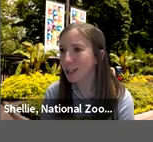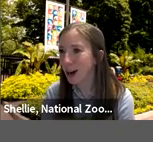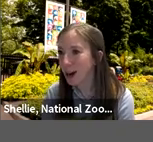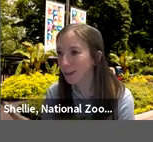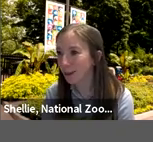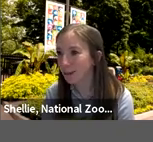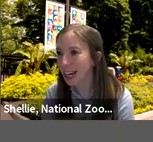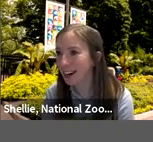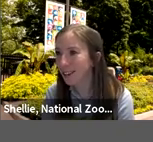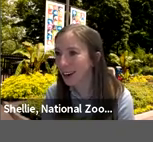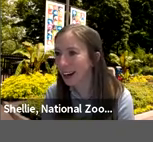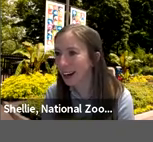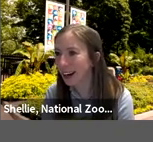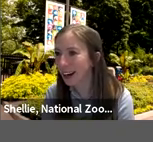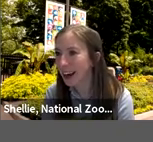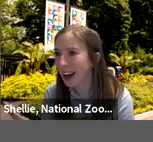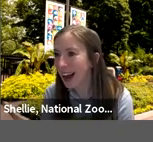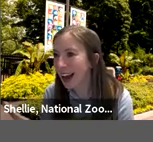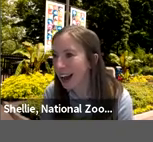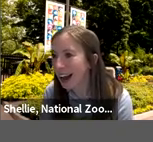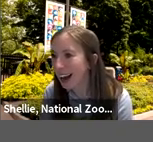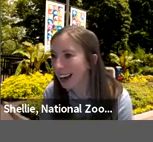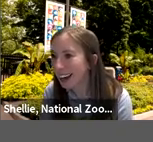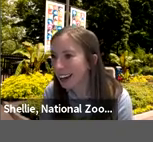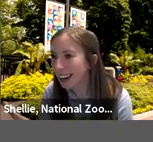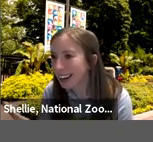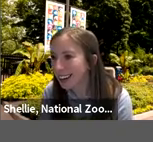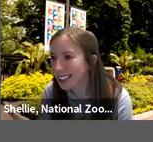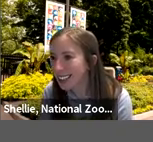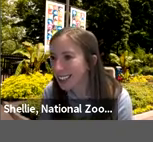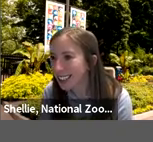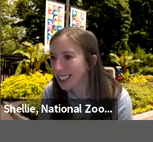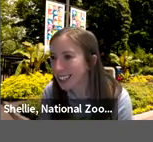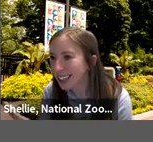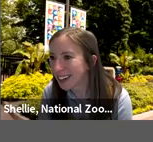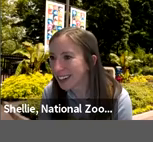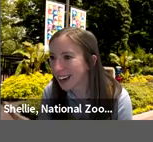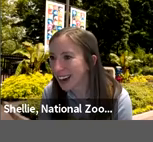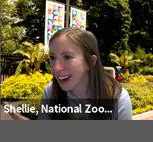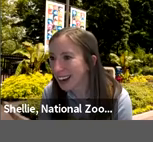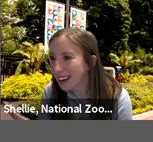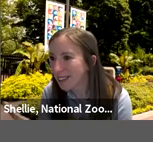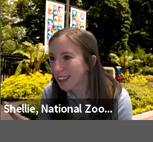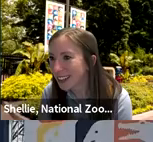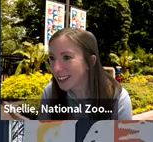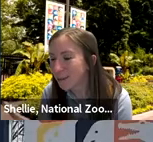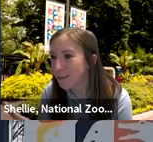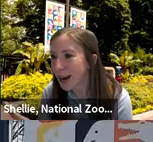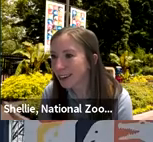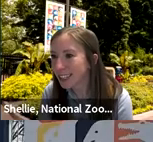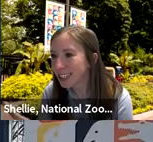Dawn from Delaware.